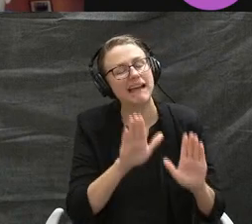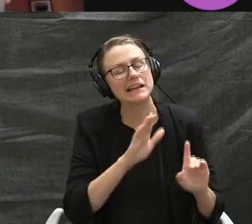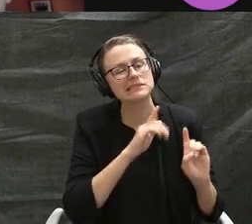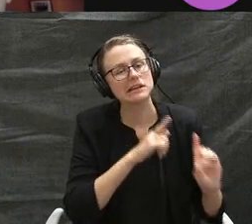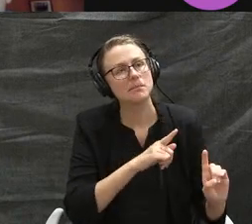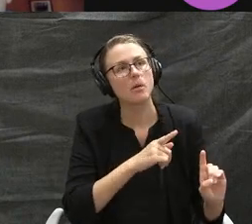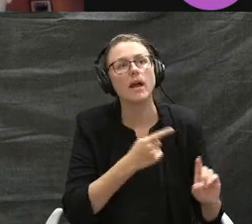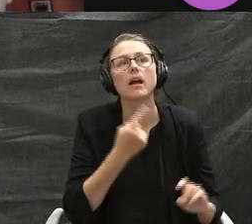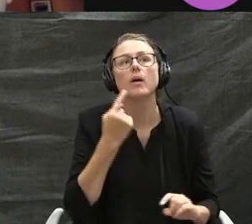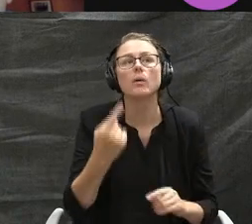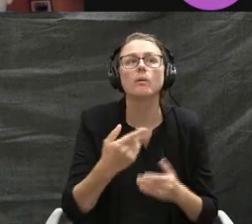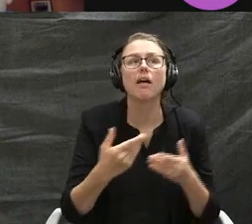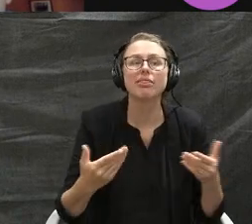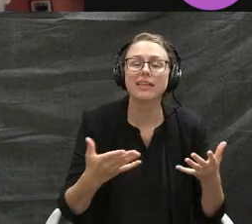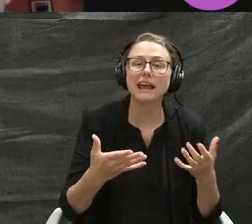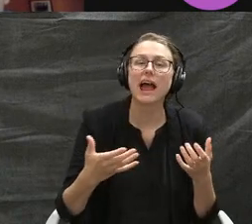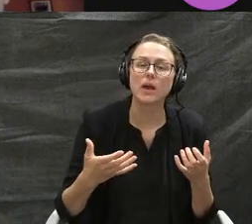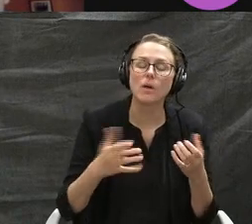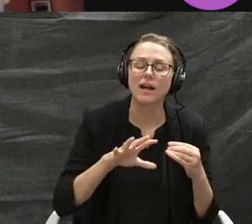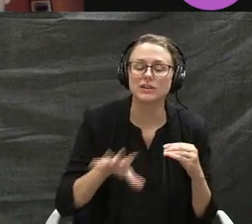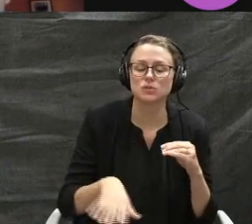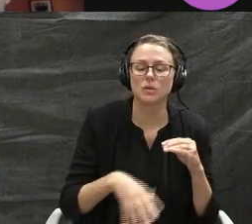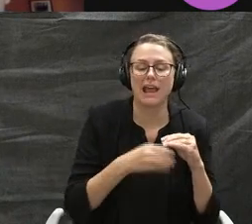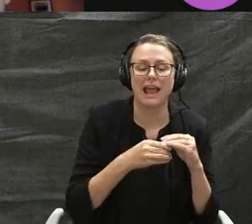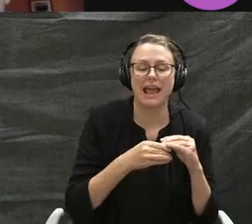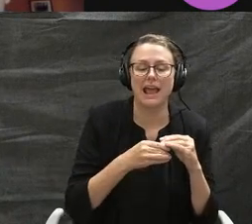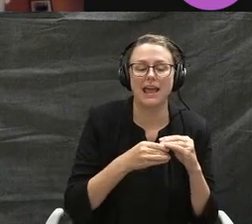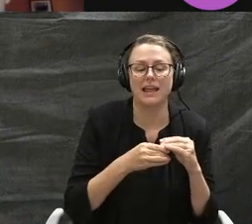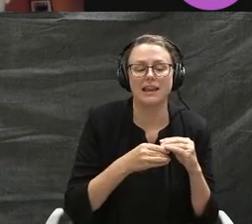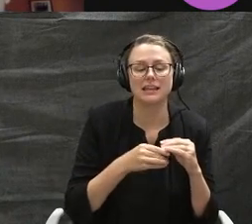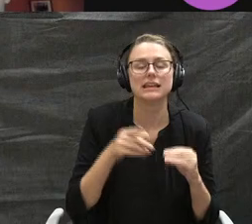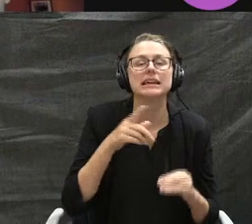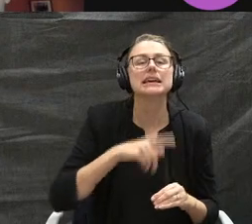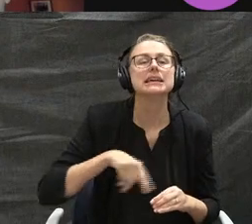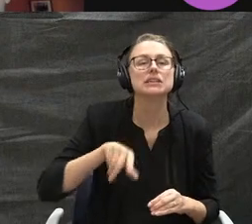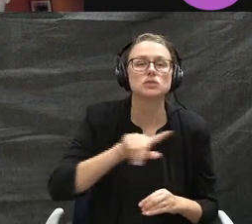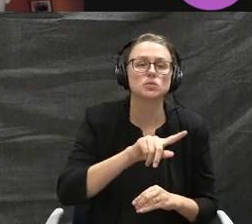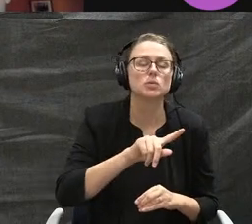excellent point. Now I think I would also just echo is that we